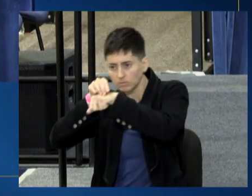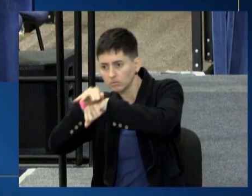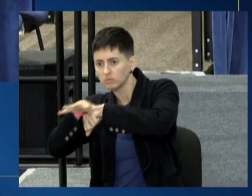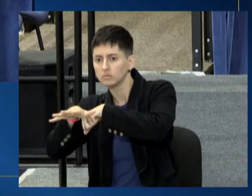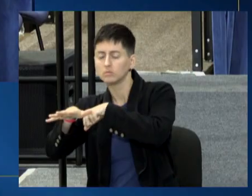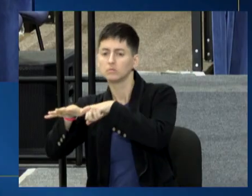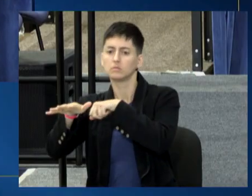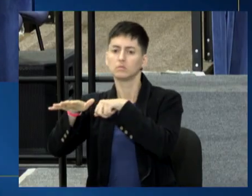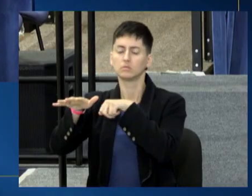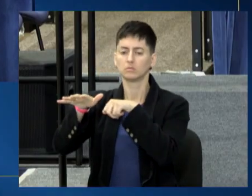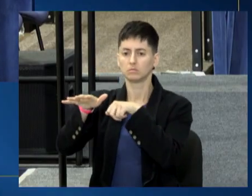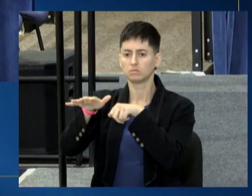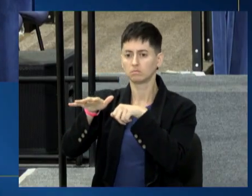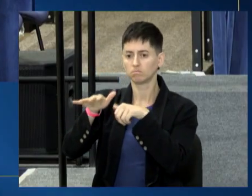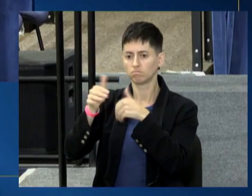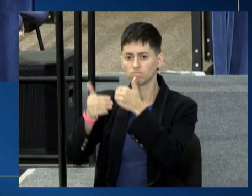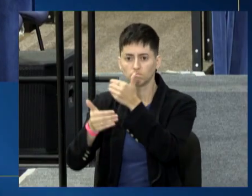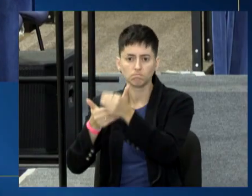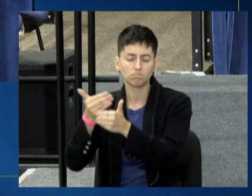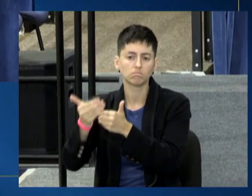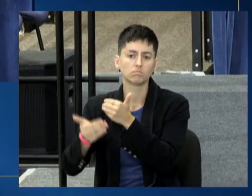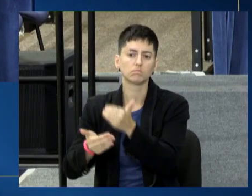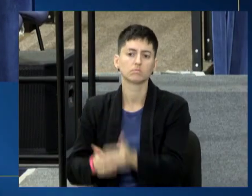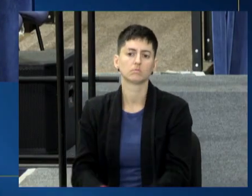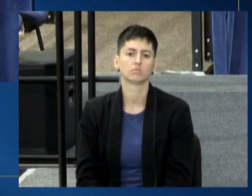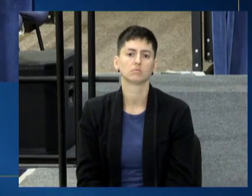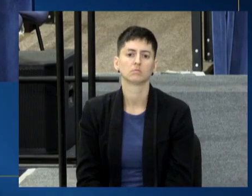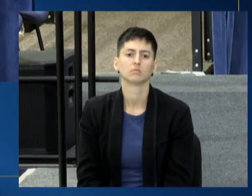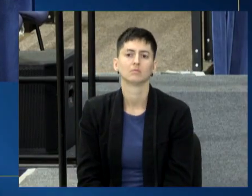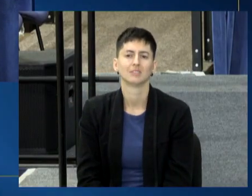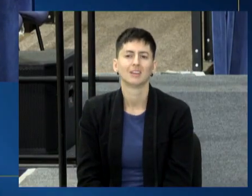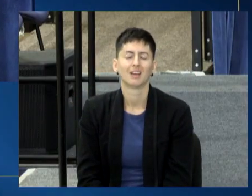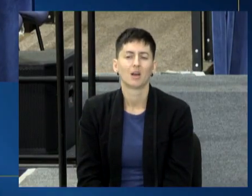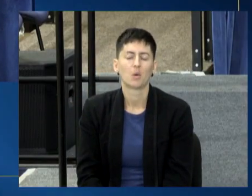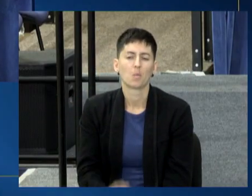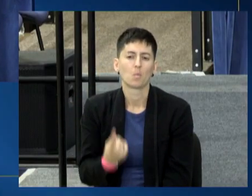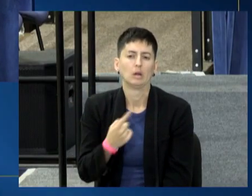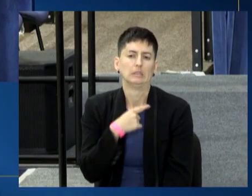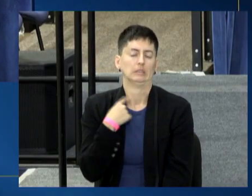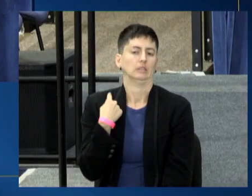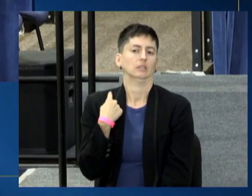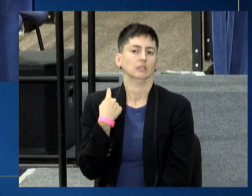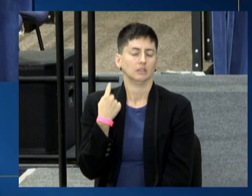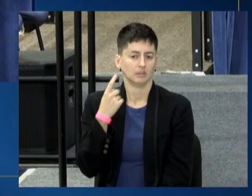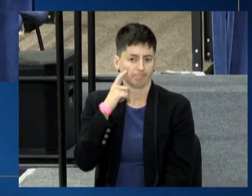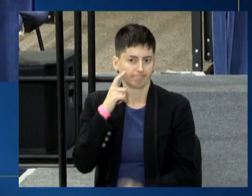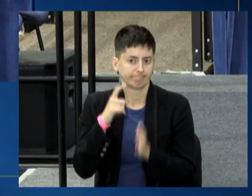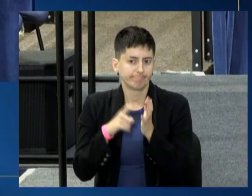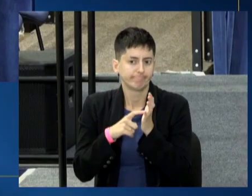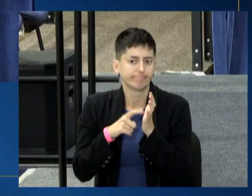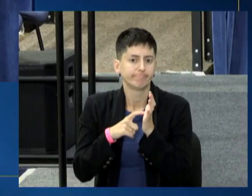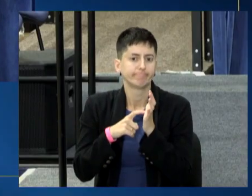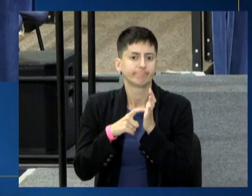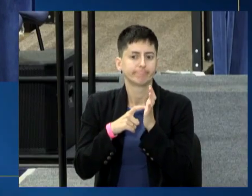There is a risk of fragmentation. I see a lot of great solutions that are coming